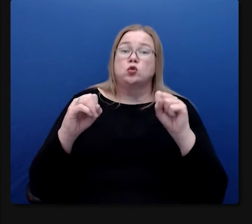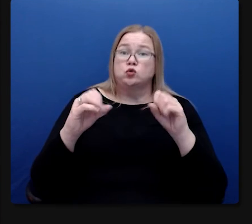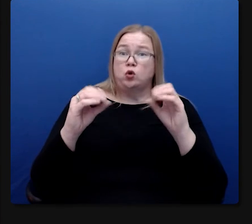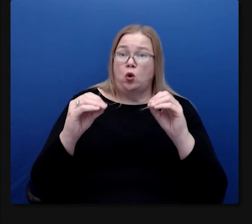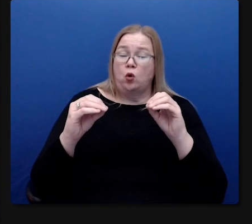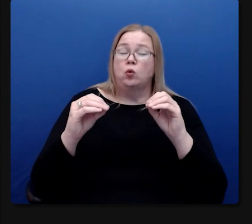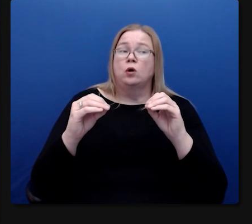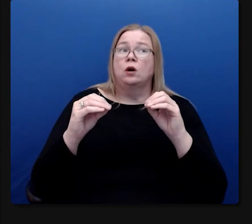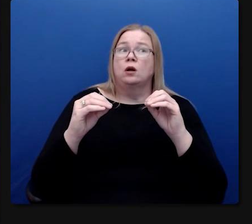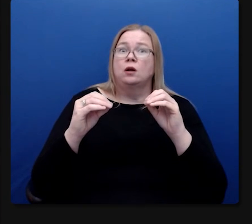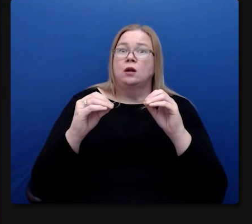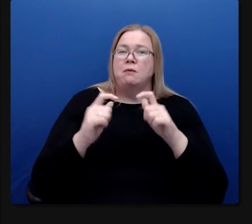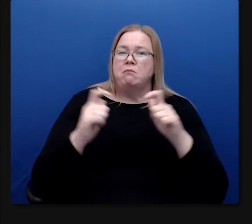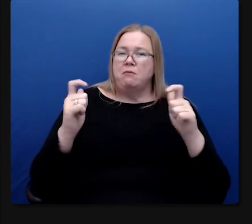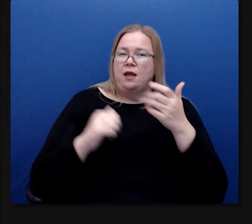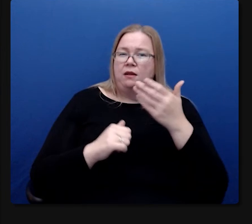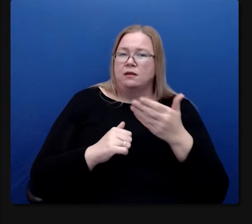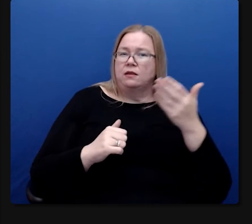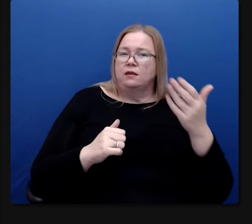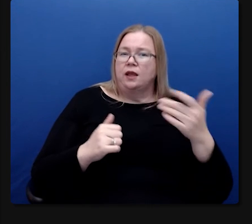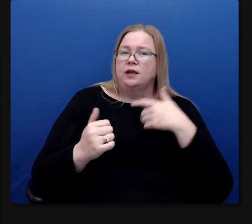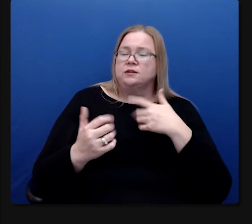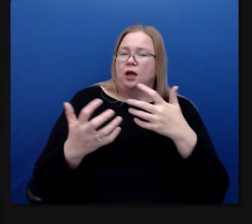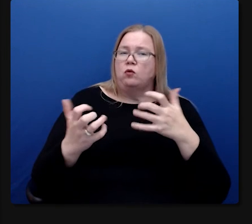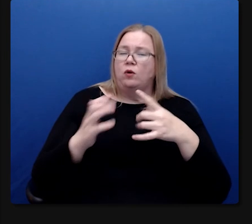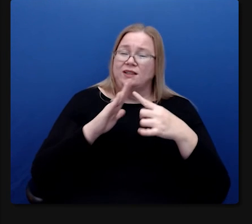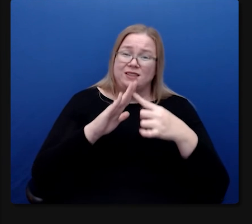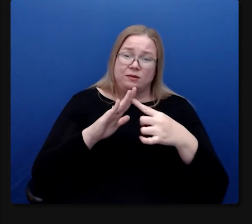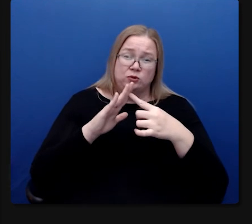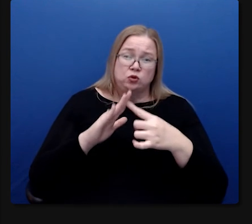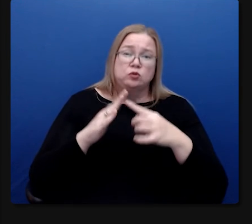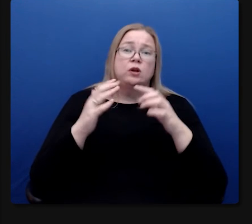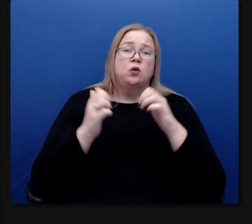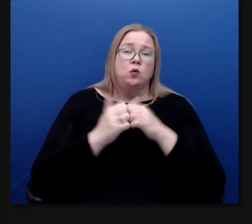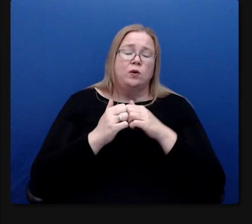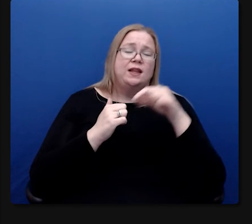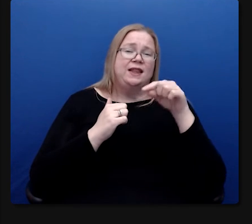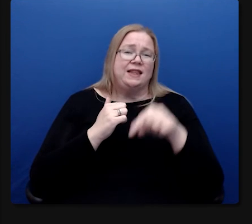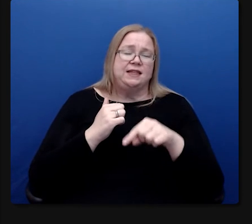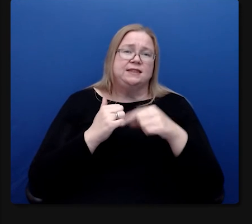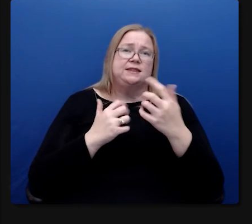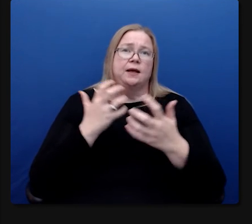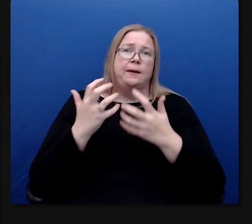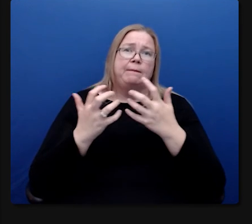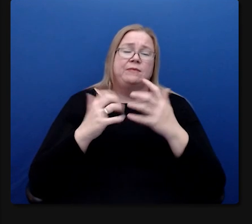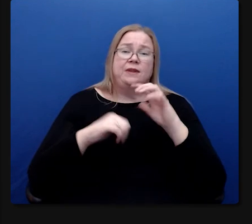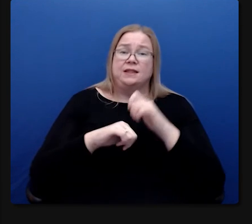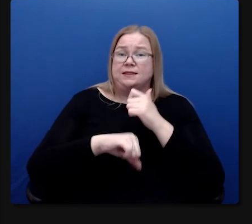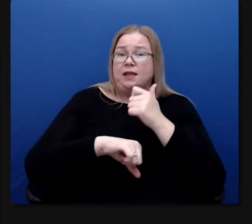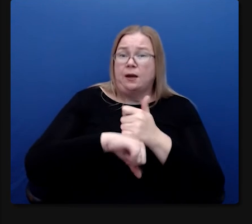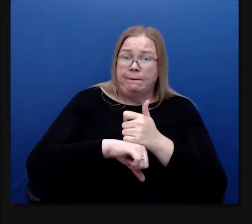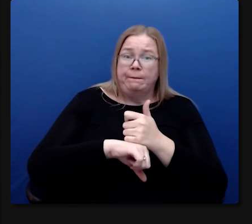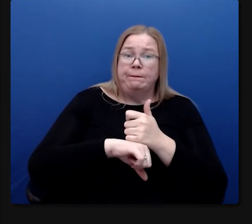So one of the main things that I wanted to demonstrate with this setup,